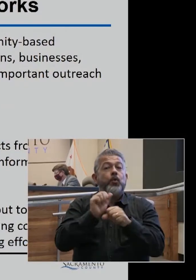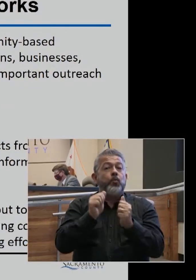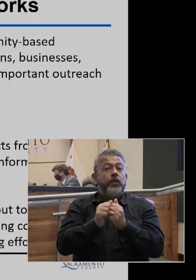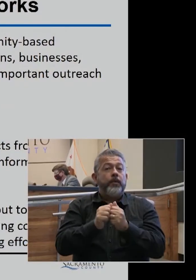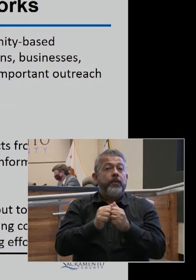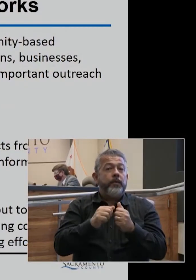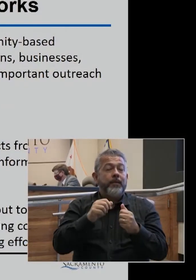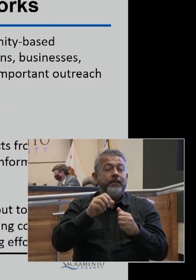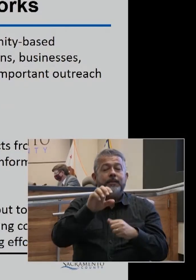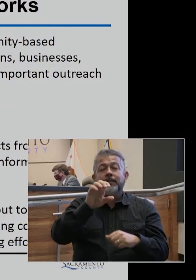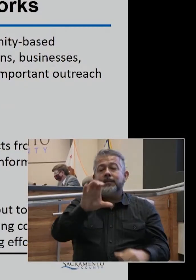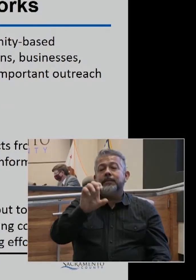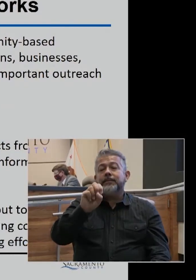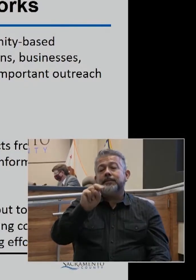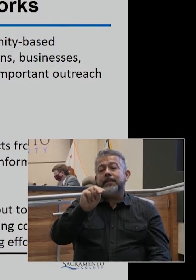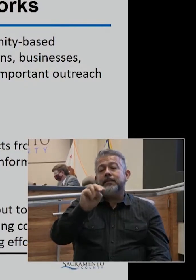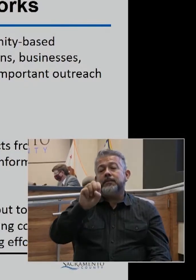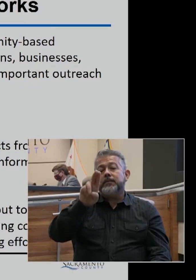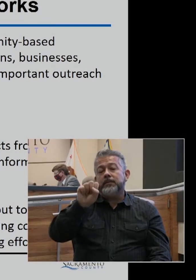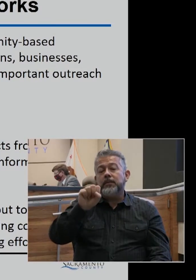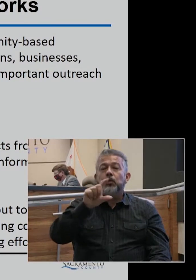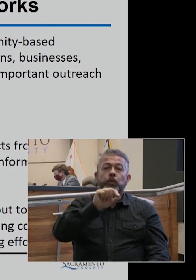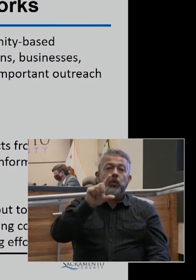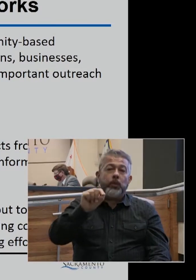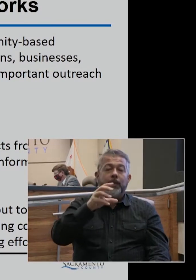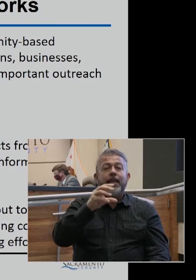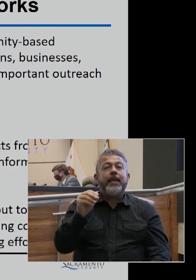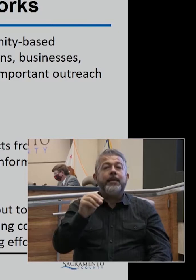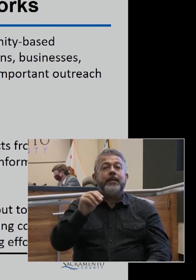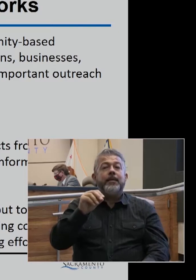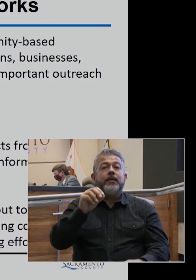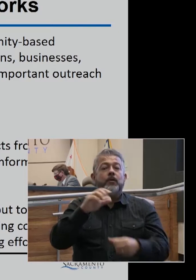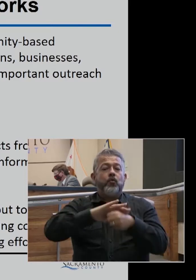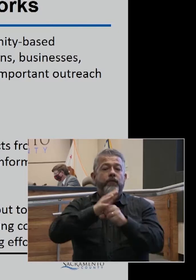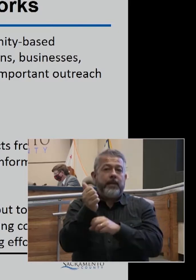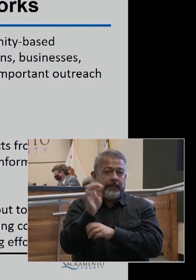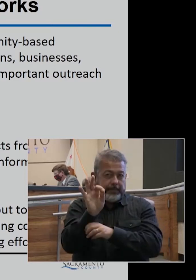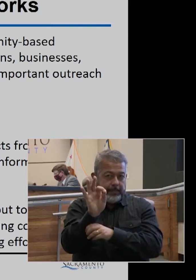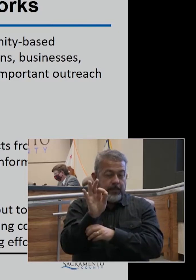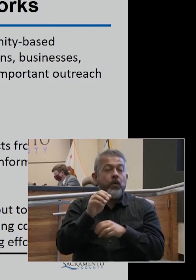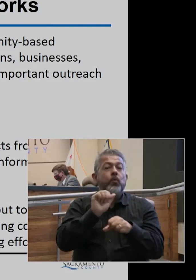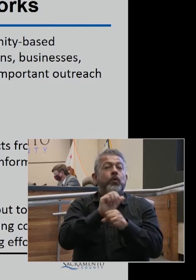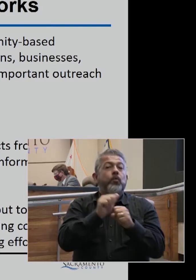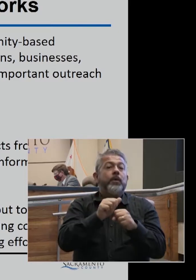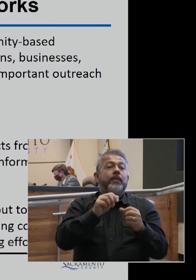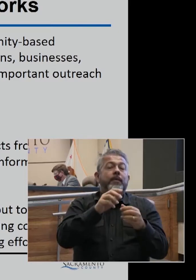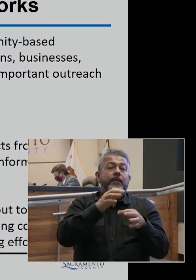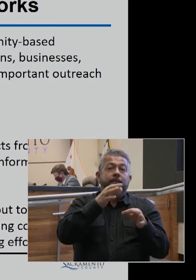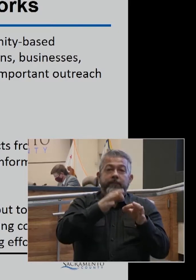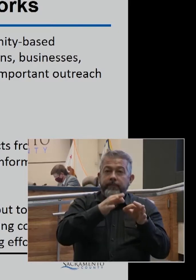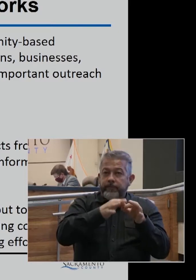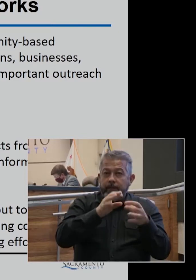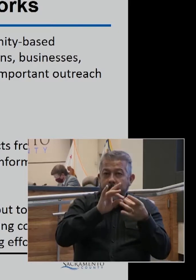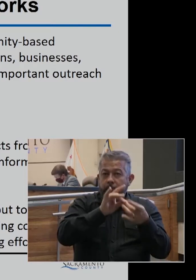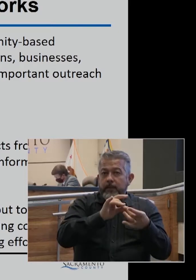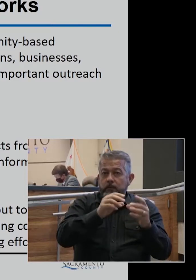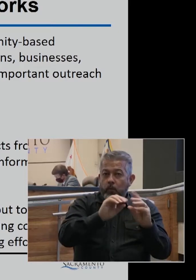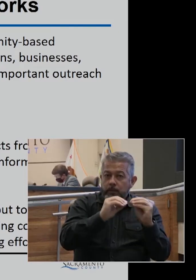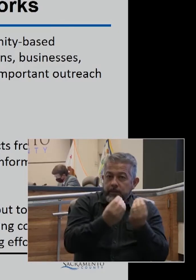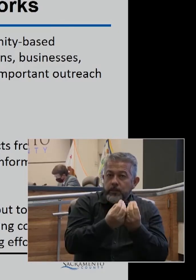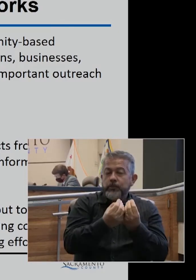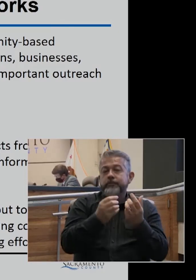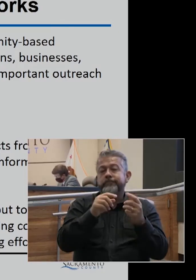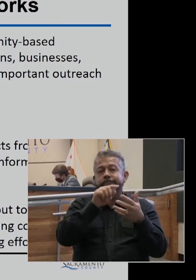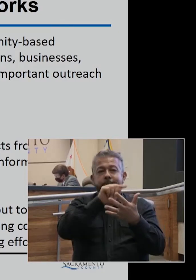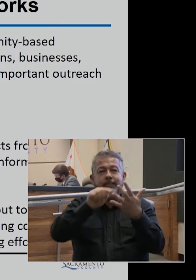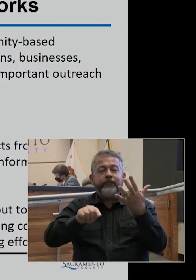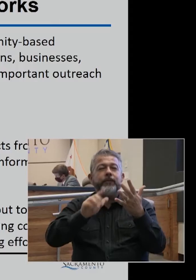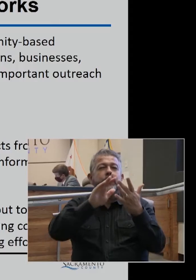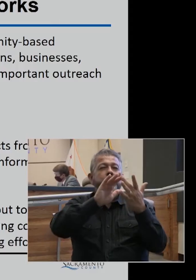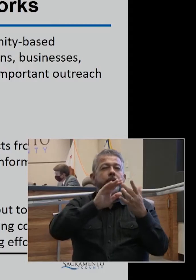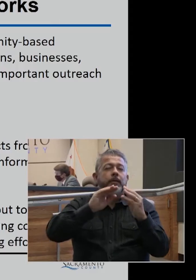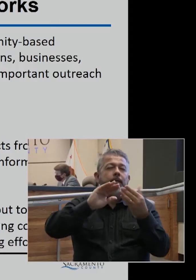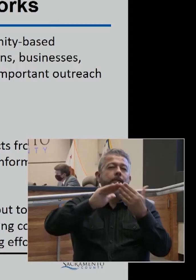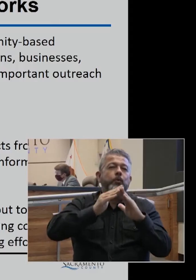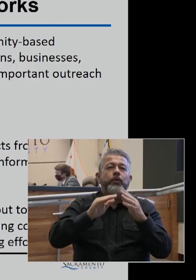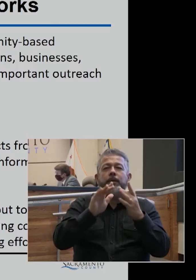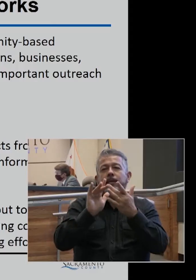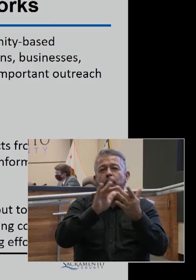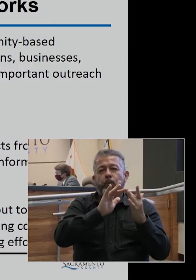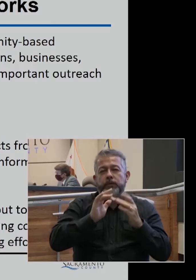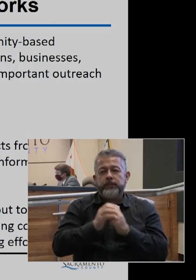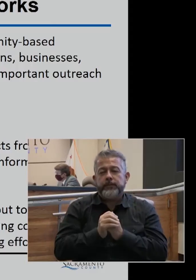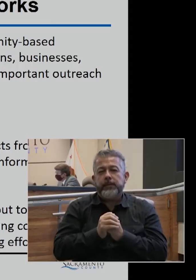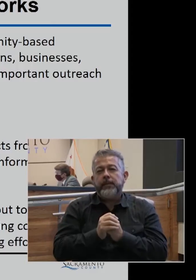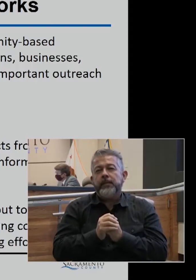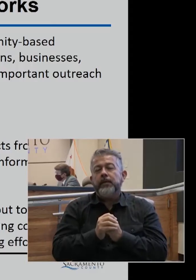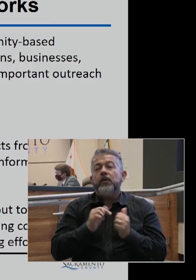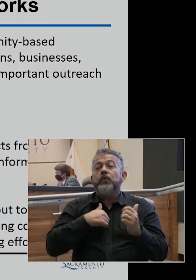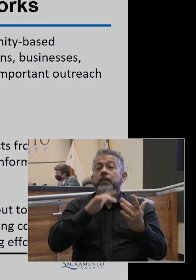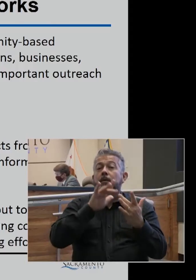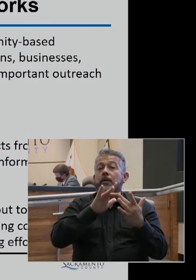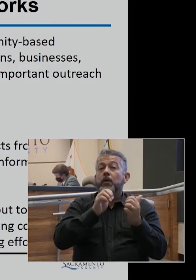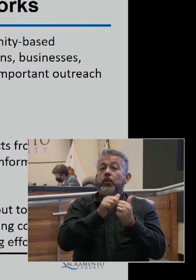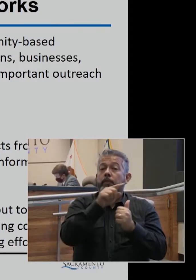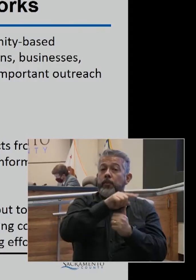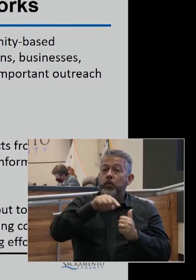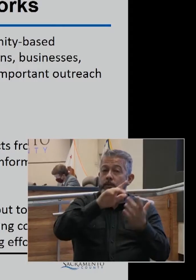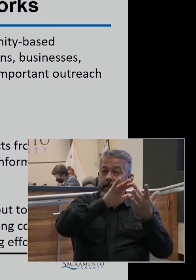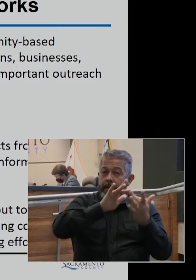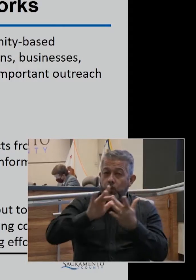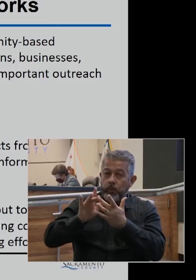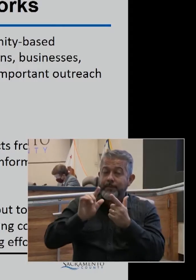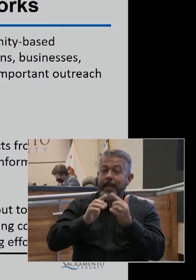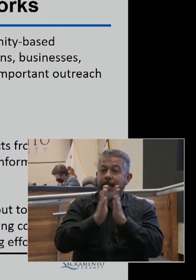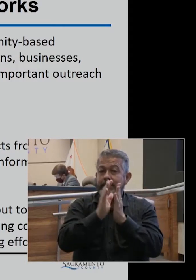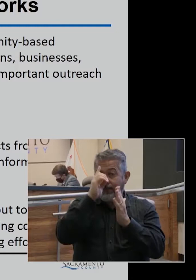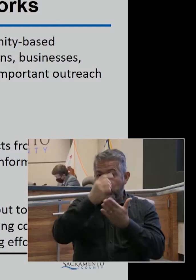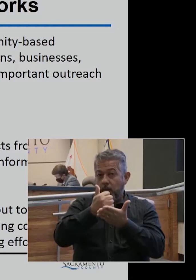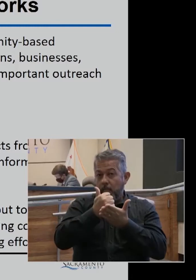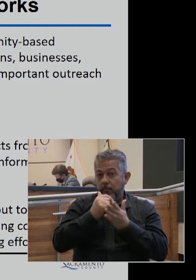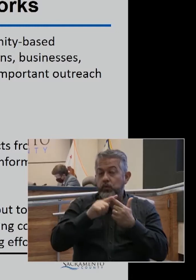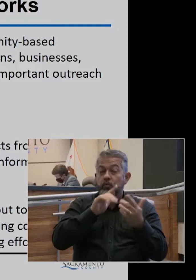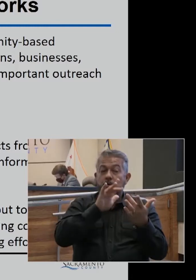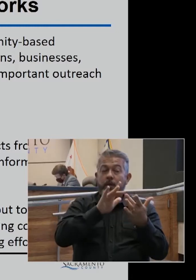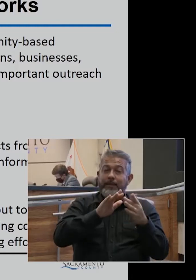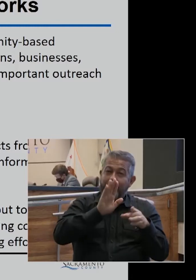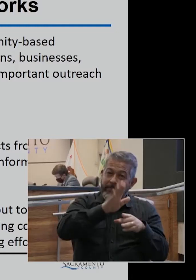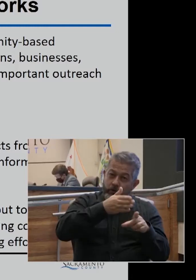WORKING WITH FOR CENSUS 2020 AND COVID-19Z WORK WITH BUSINESSES,